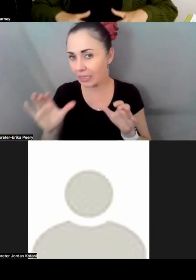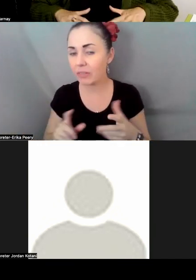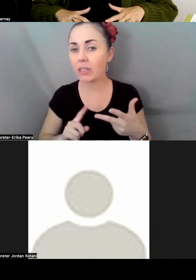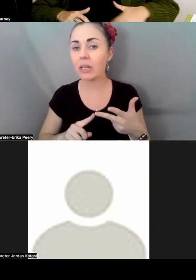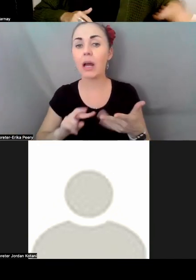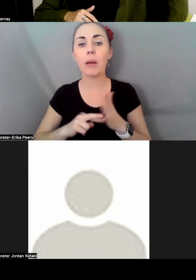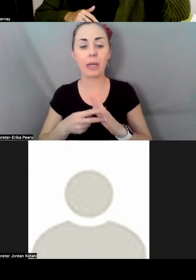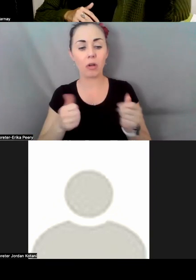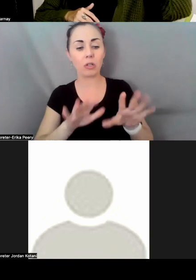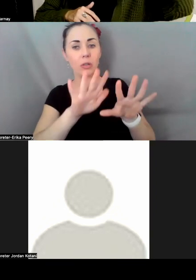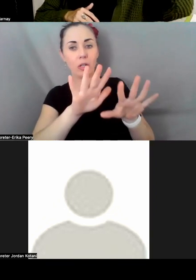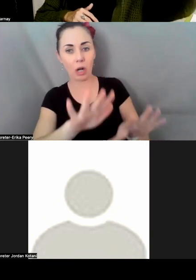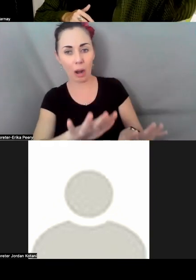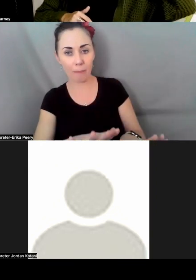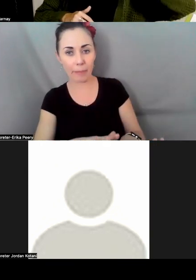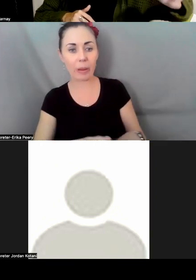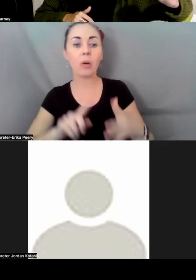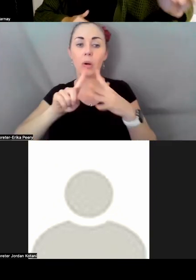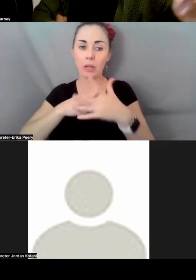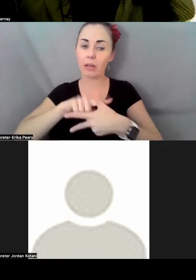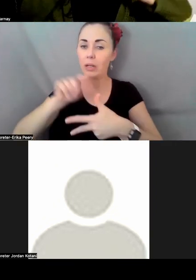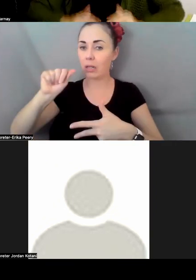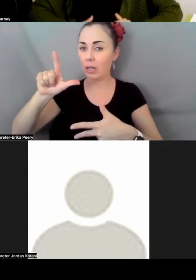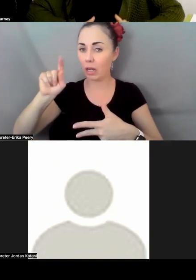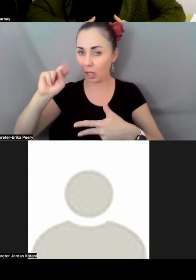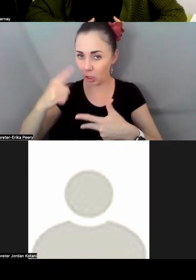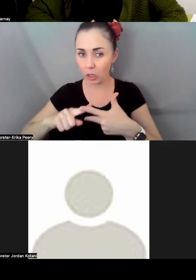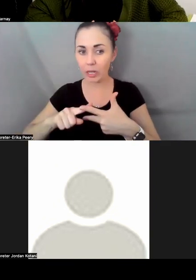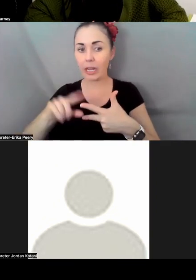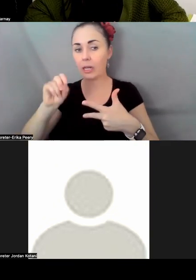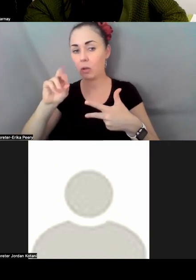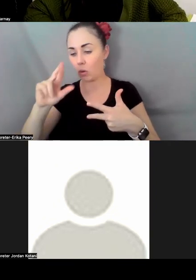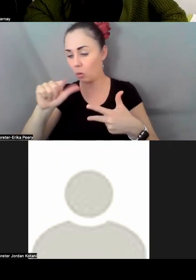a child. Go through alerting and then organizing and then calming activities. This is important to